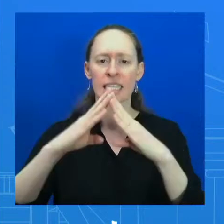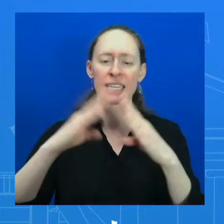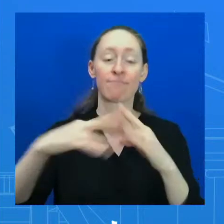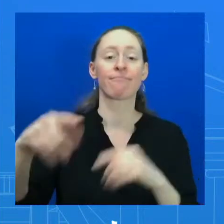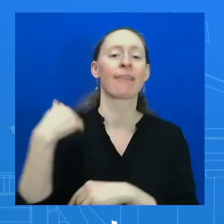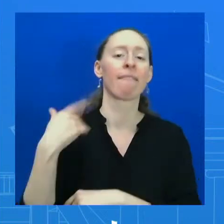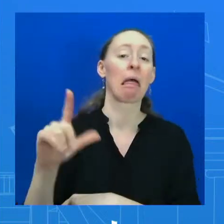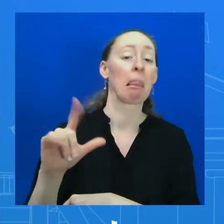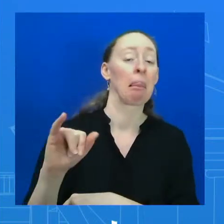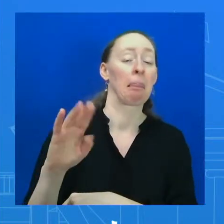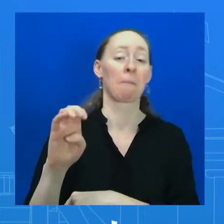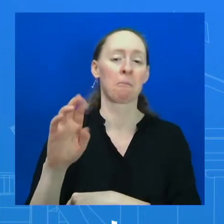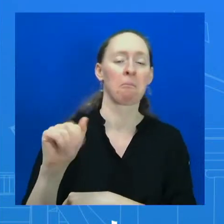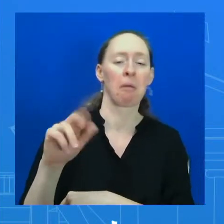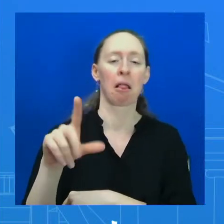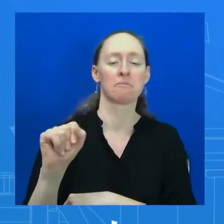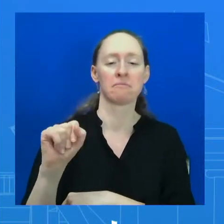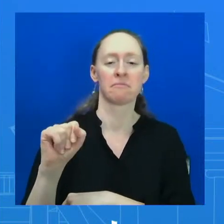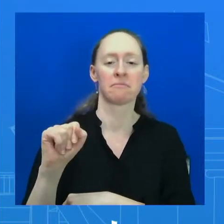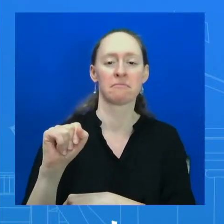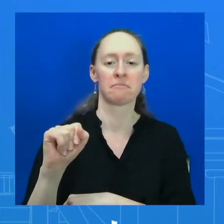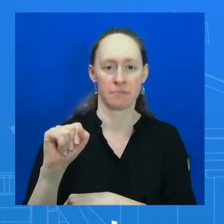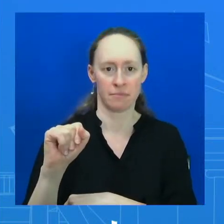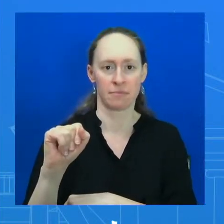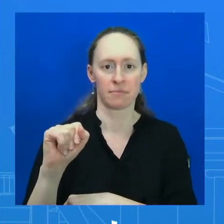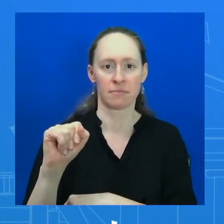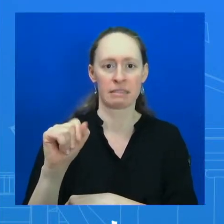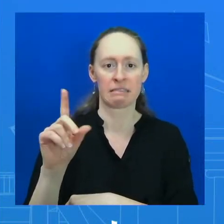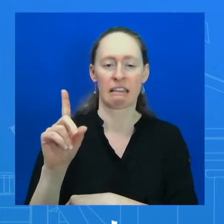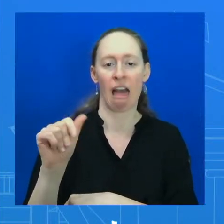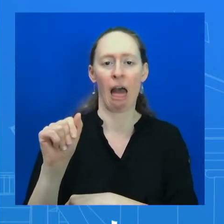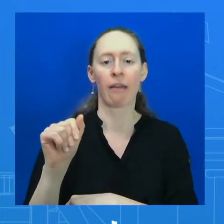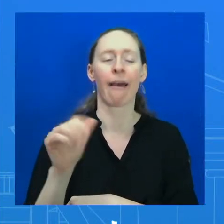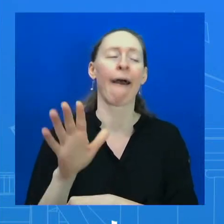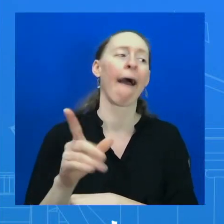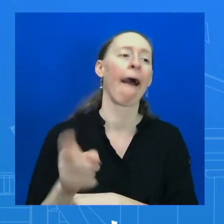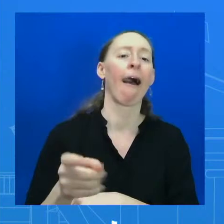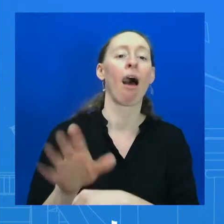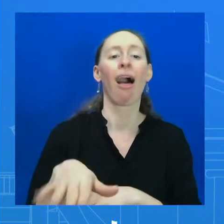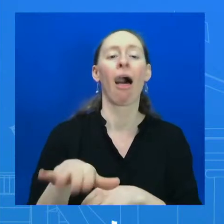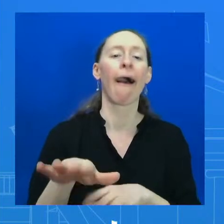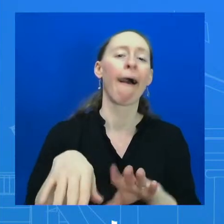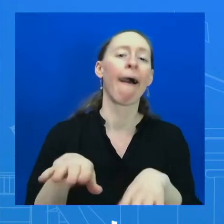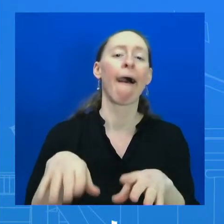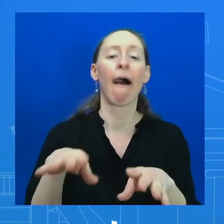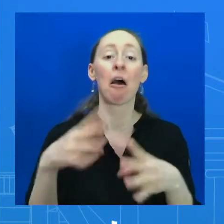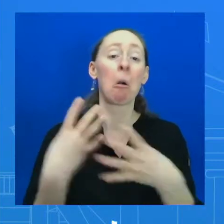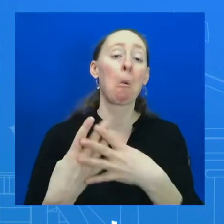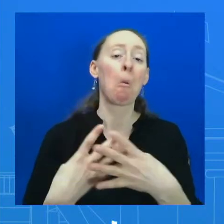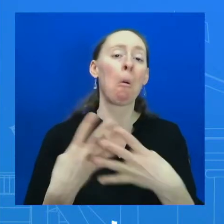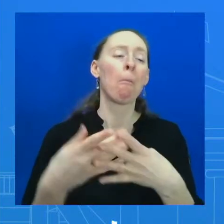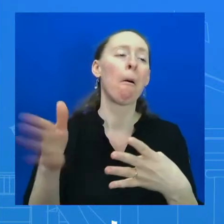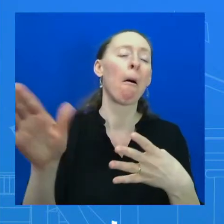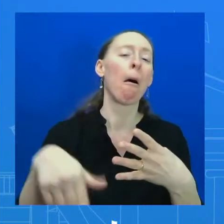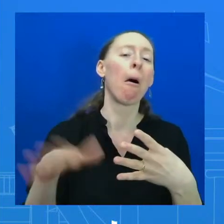Ms. Jean-Pierre: Look, what I will say is -- and I'm not going to speak to every state or city here;